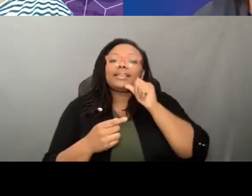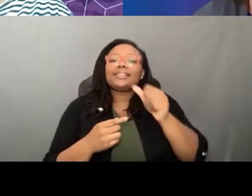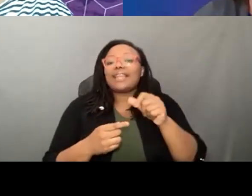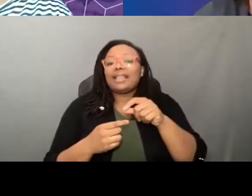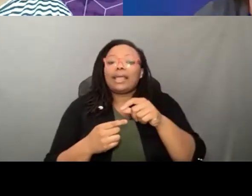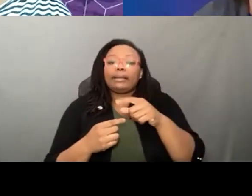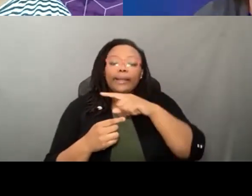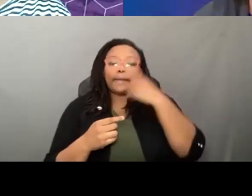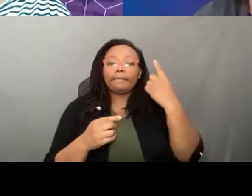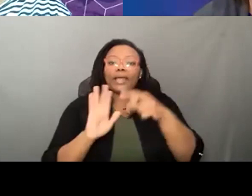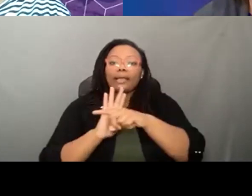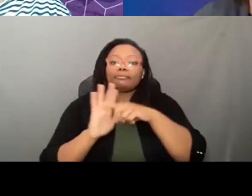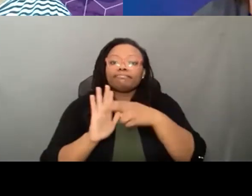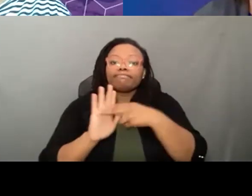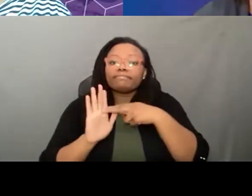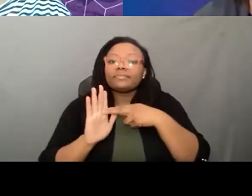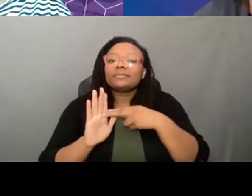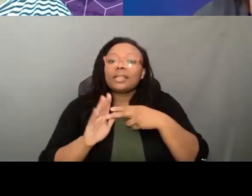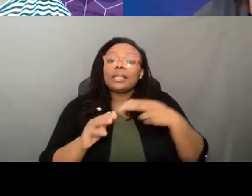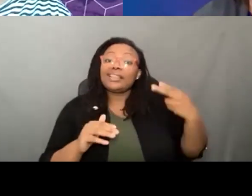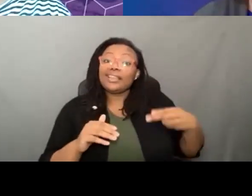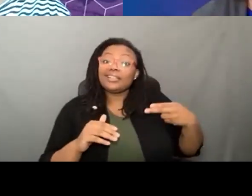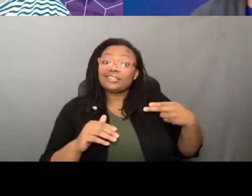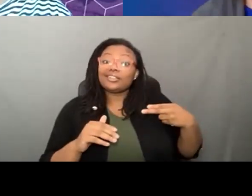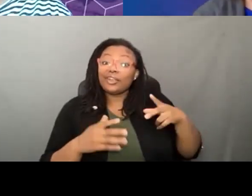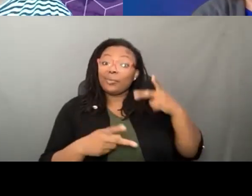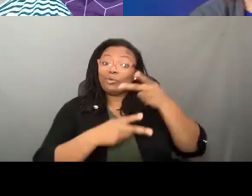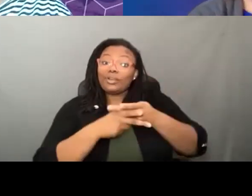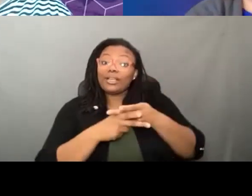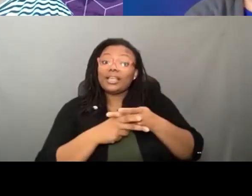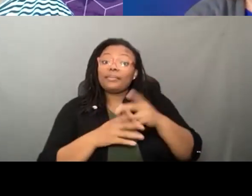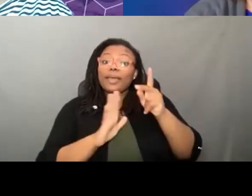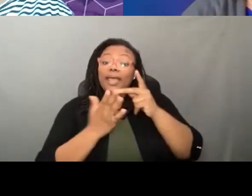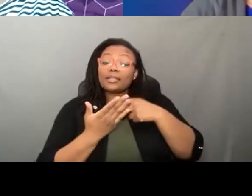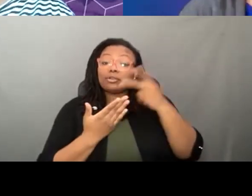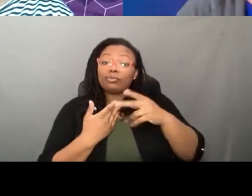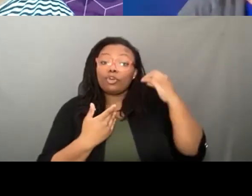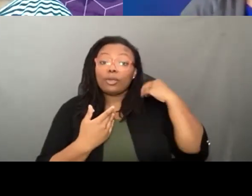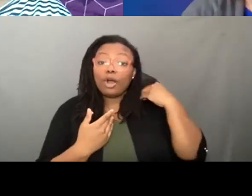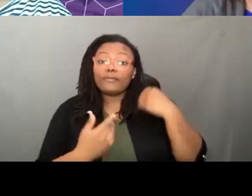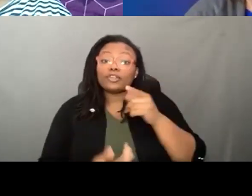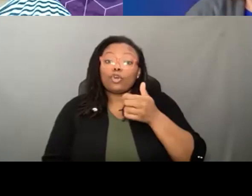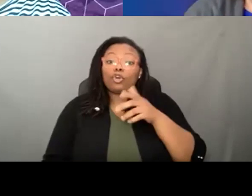The history does remain. And you can certainly, as a program officer, as a grants officer, you can certainly go out